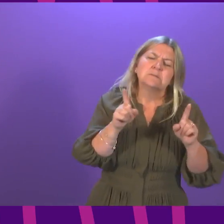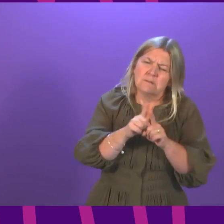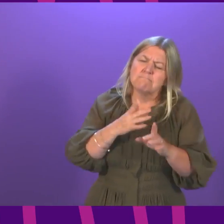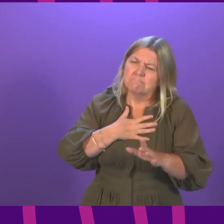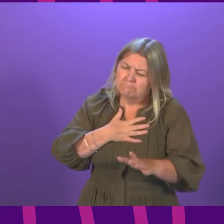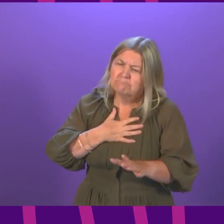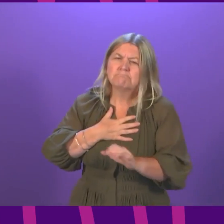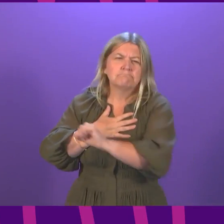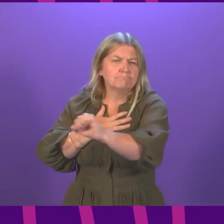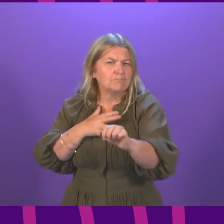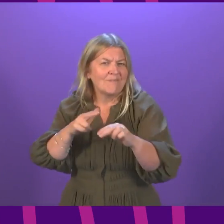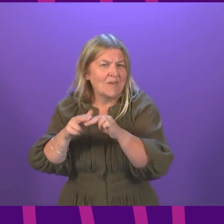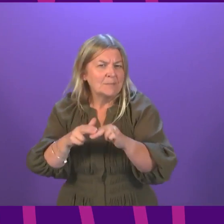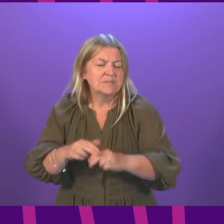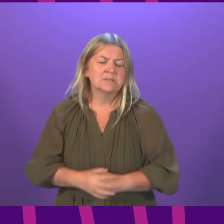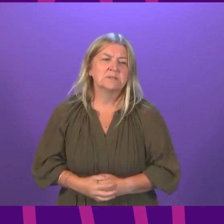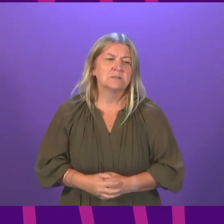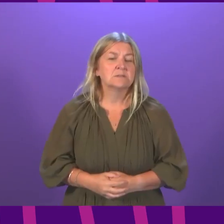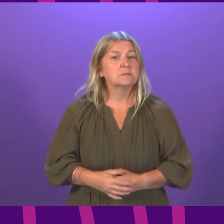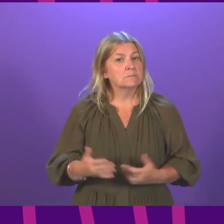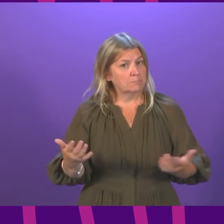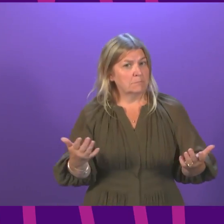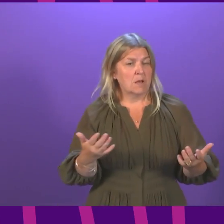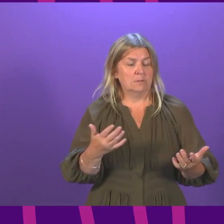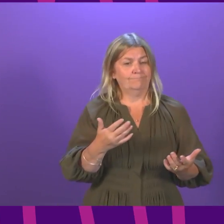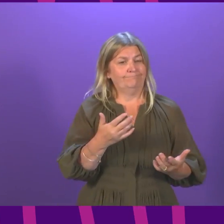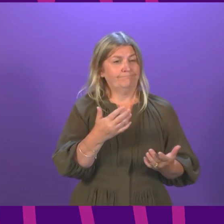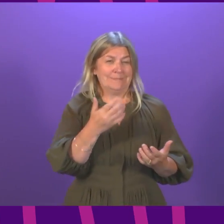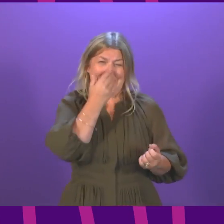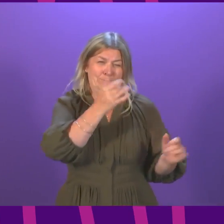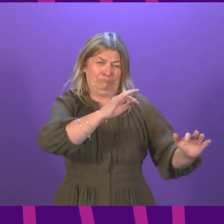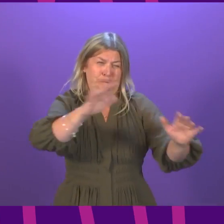As the minister has noted, the widespread availability of fake or street Valium continues